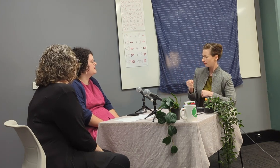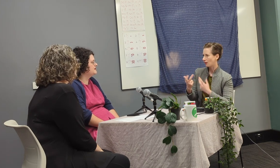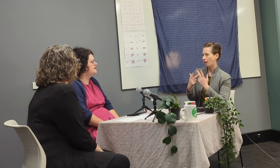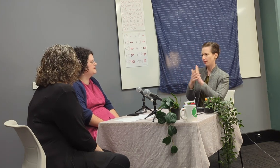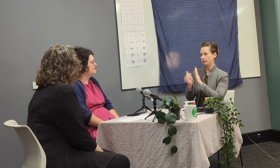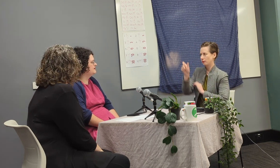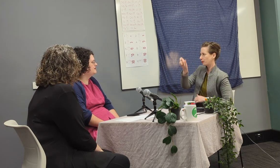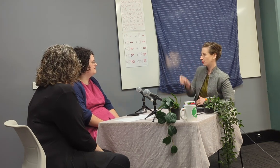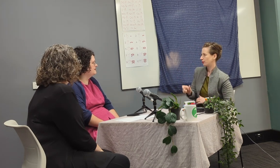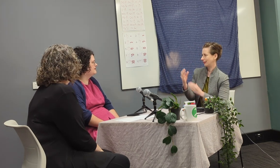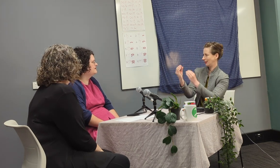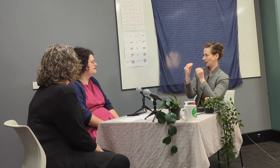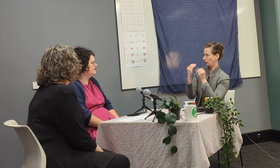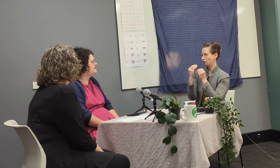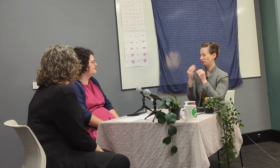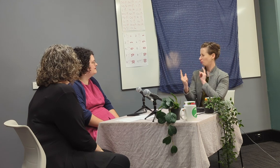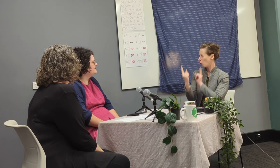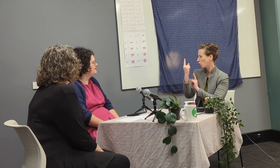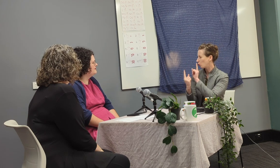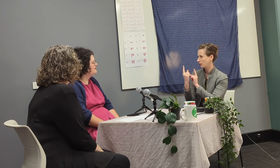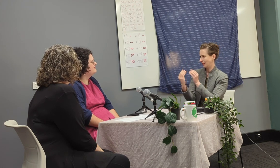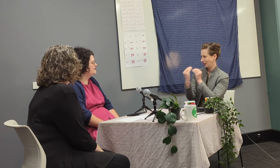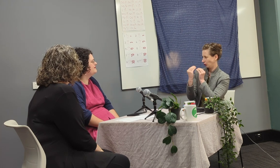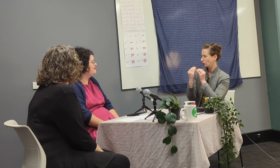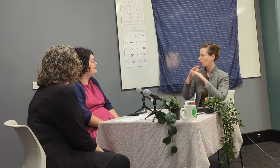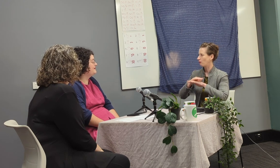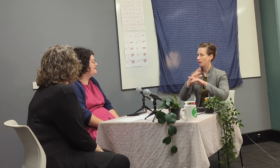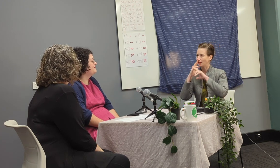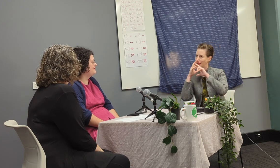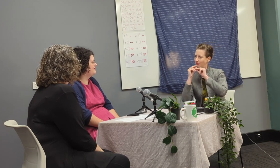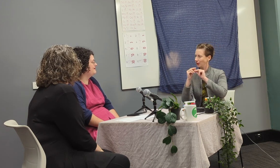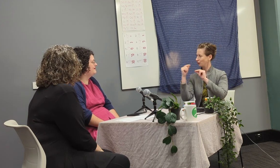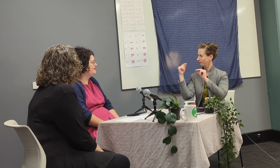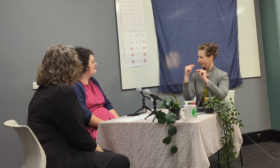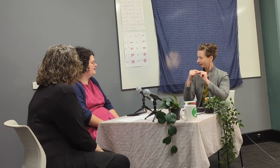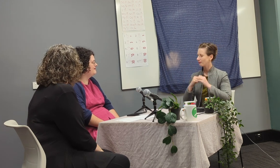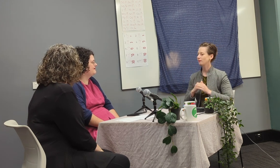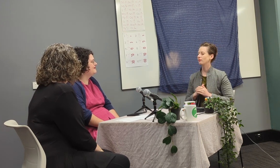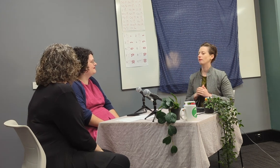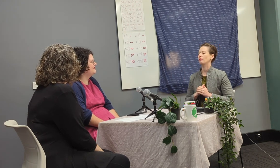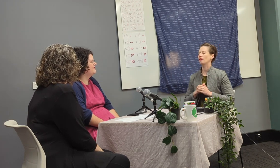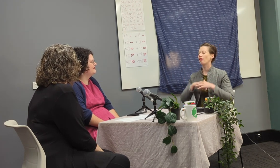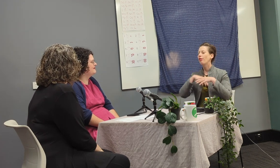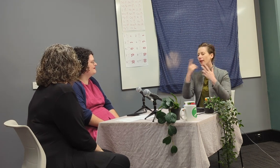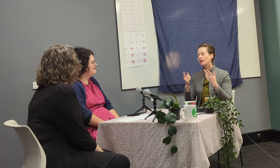She brought in another skilled person to teach me one-on-one about speech.